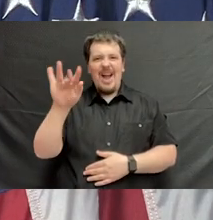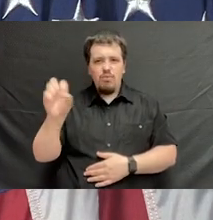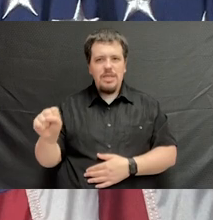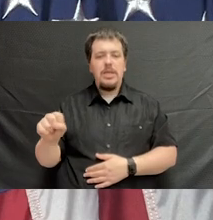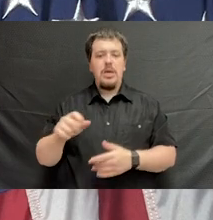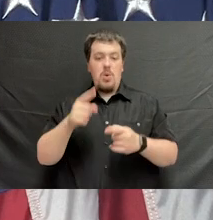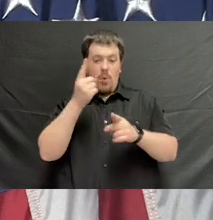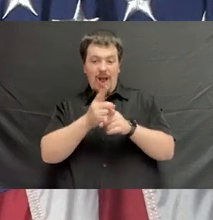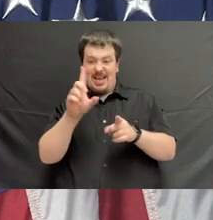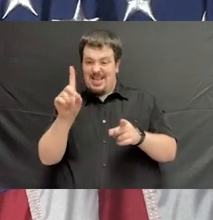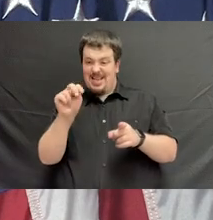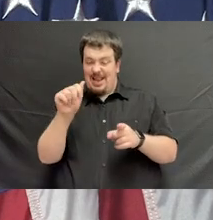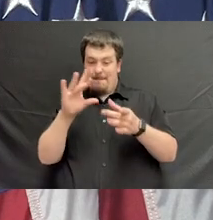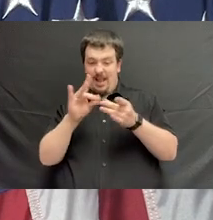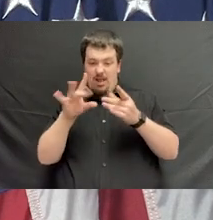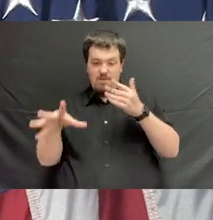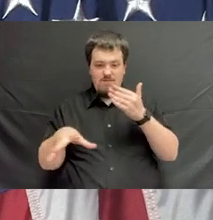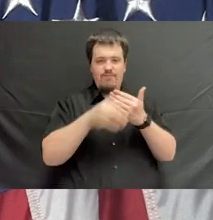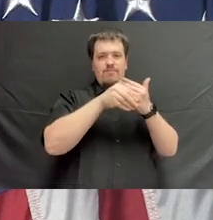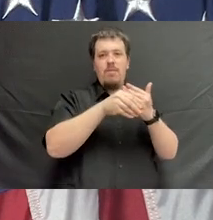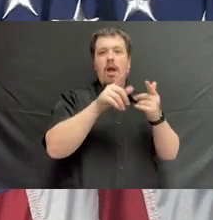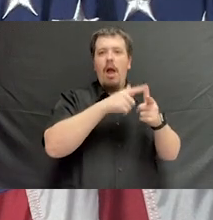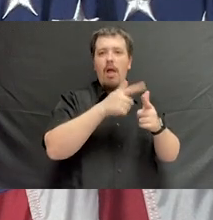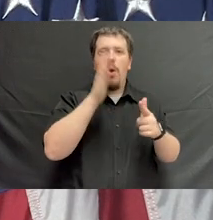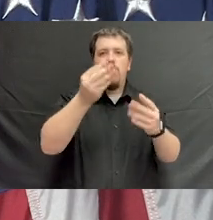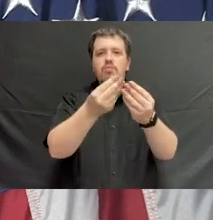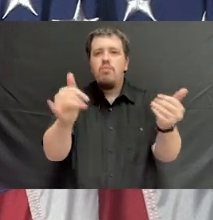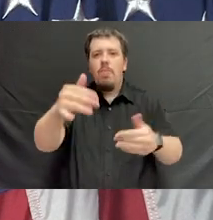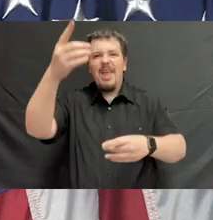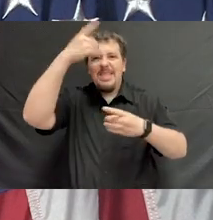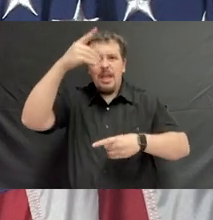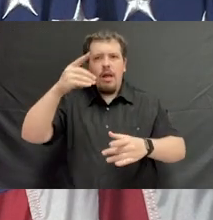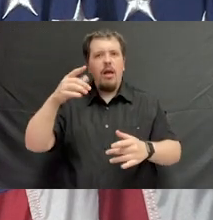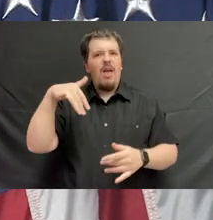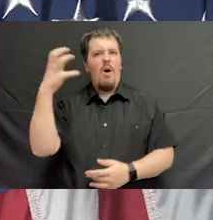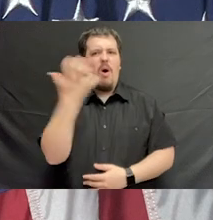attach the right DNA message to it and cure that disease. That is incredible what's happening.